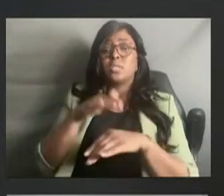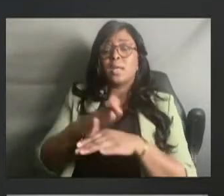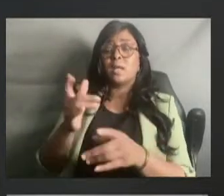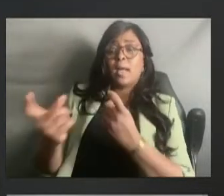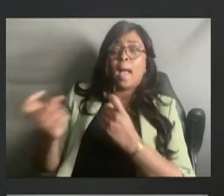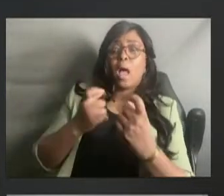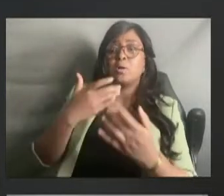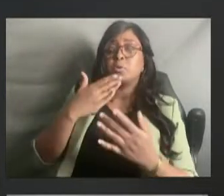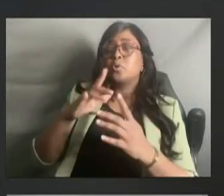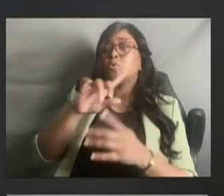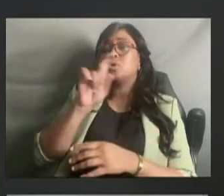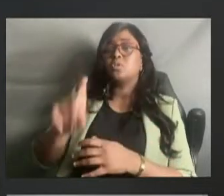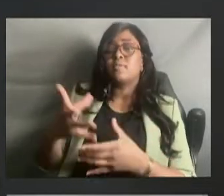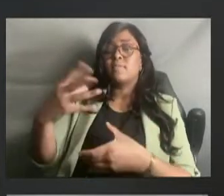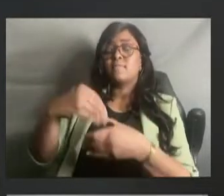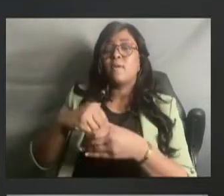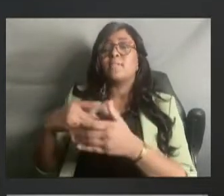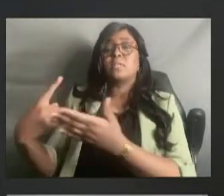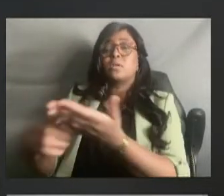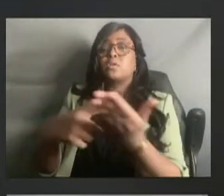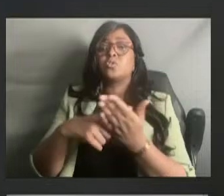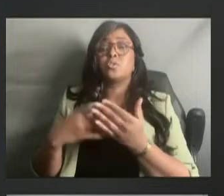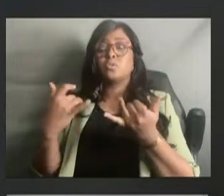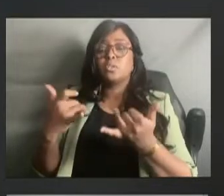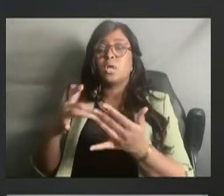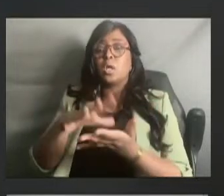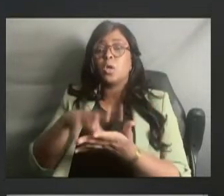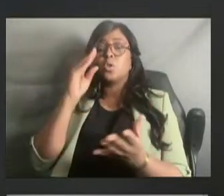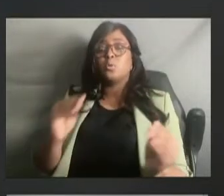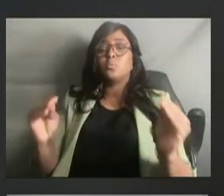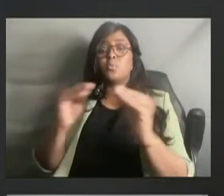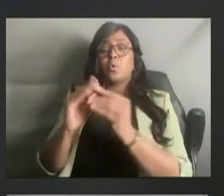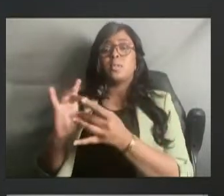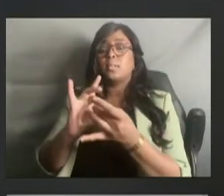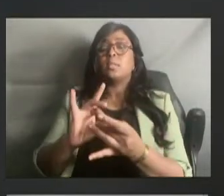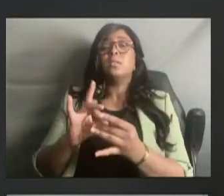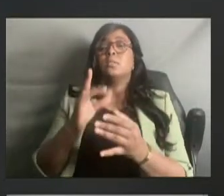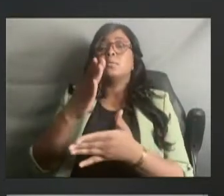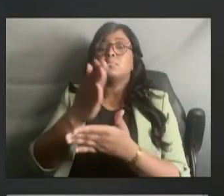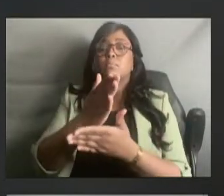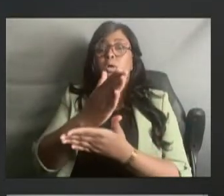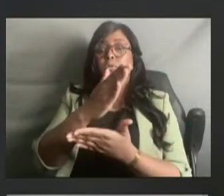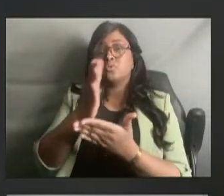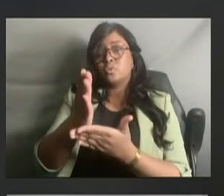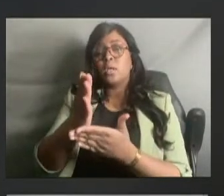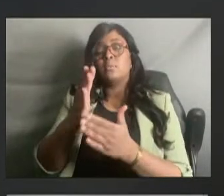us this evening and to ask good questions and to be a part of